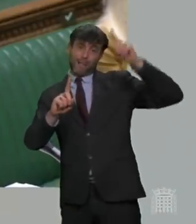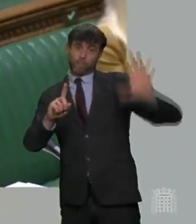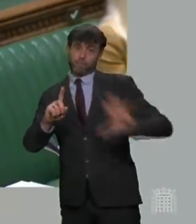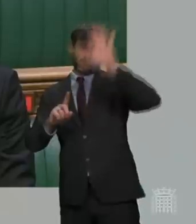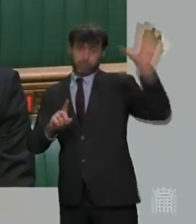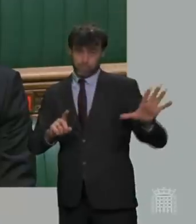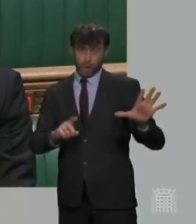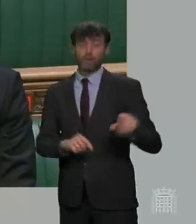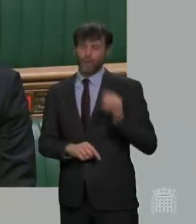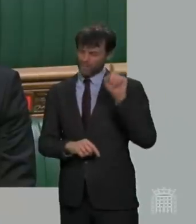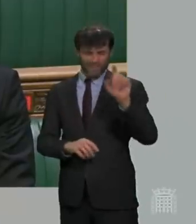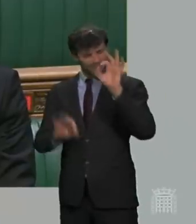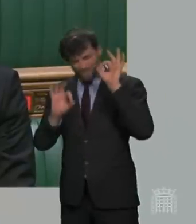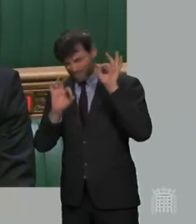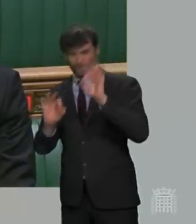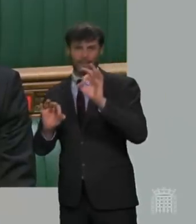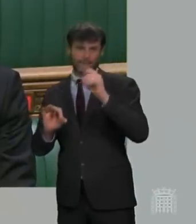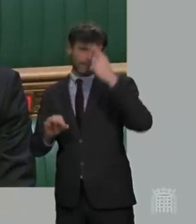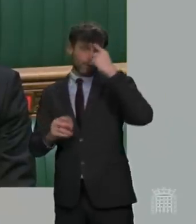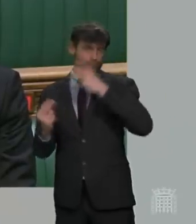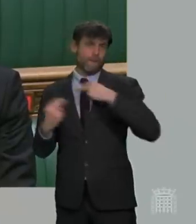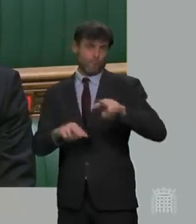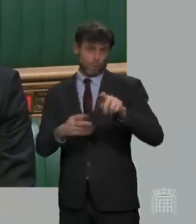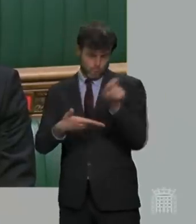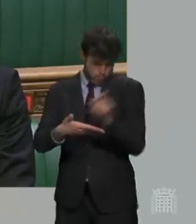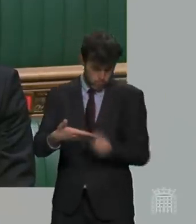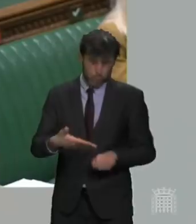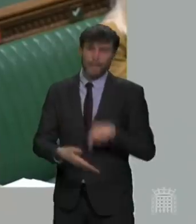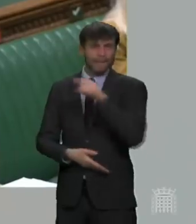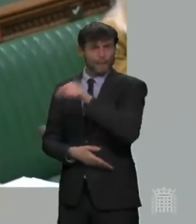connectivity review. The hon. Member should appreciate it; it is the way forward. I am